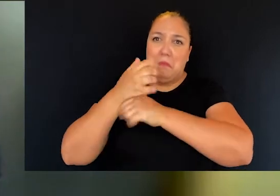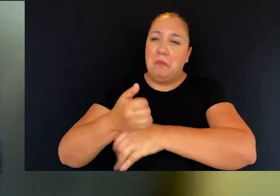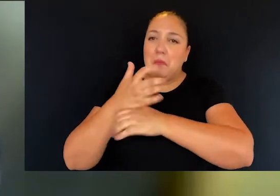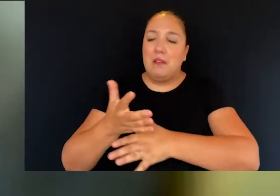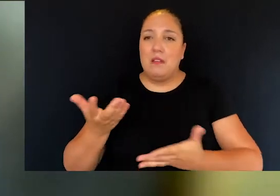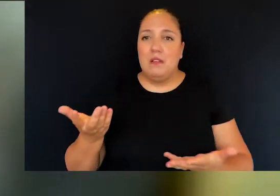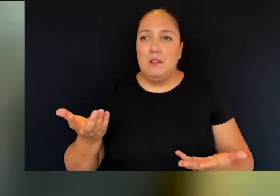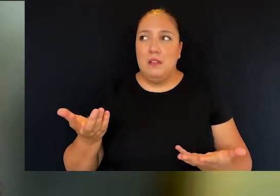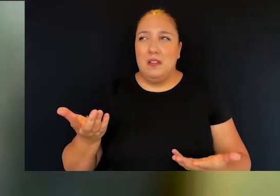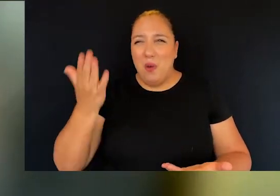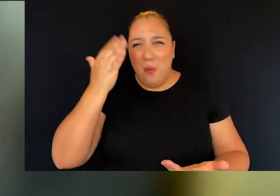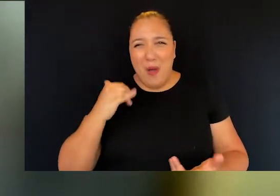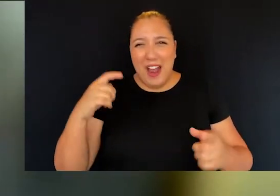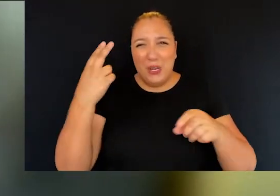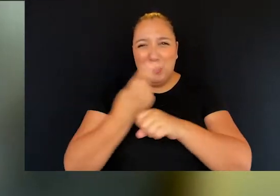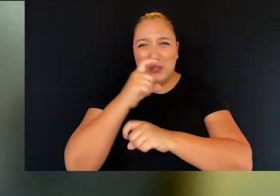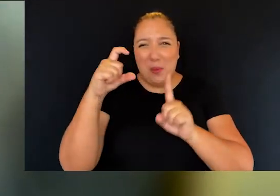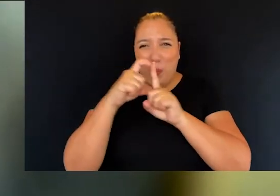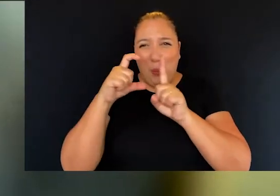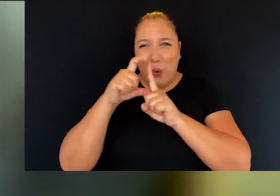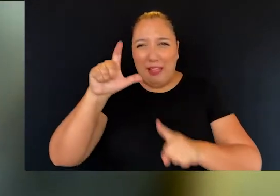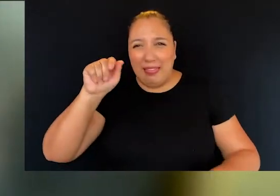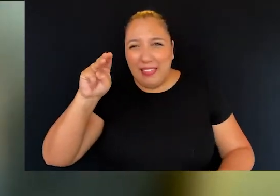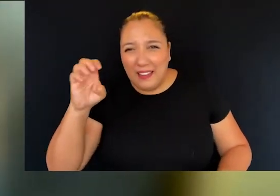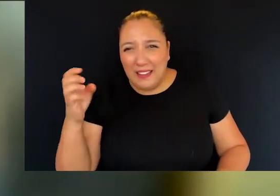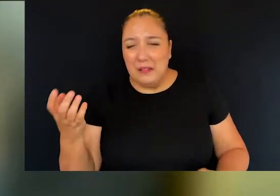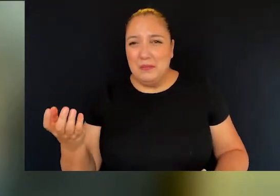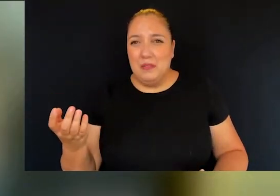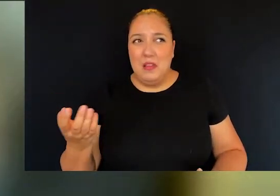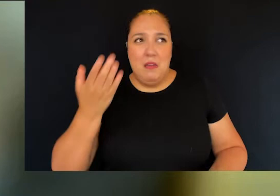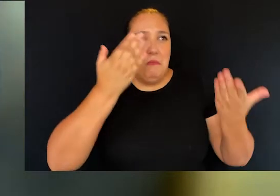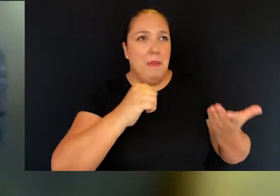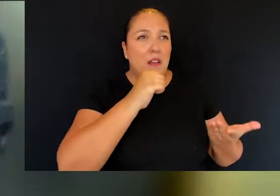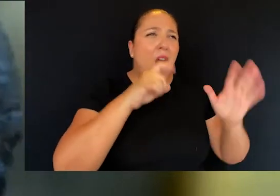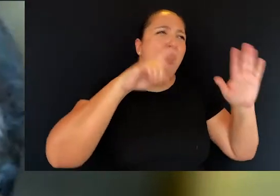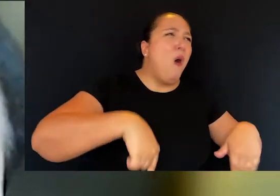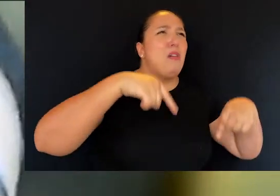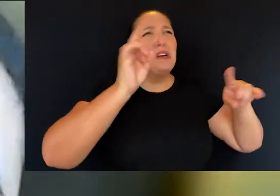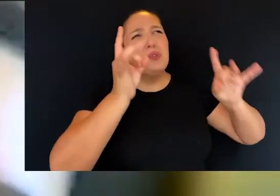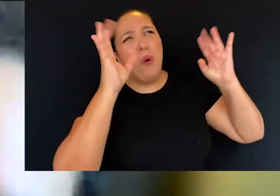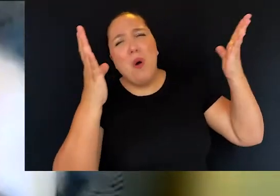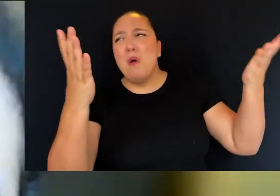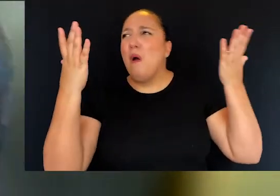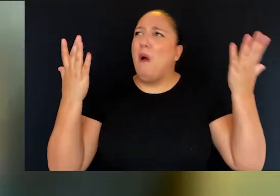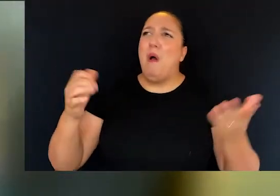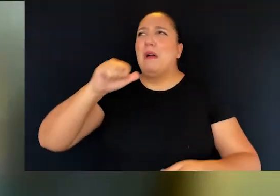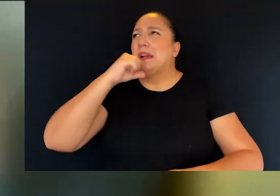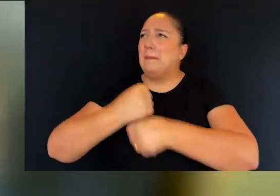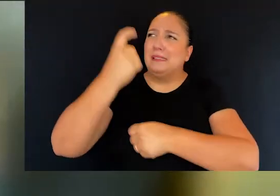And why is he using the word "lame" instead of, "This is terrible," or, "This doesn't make any sense."